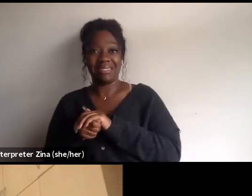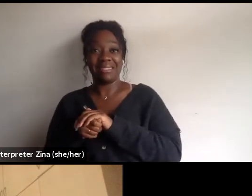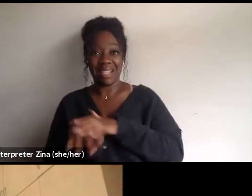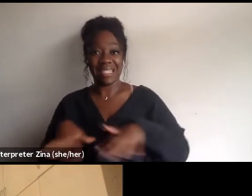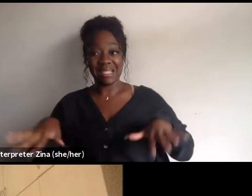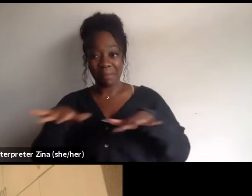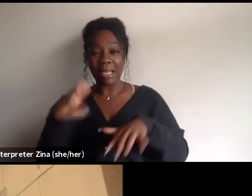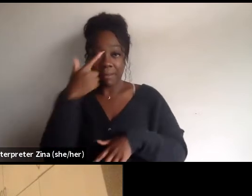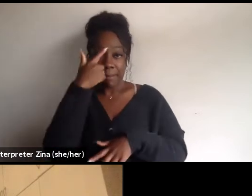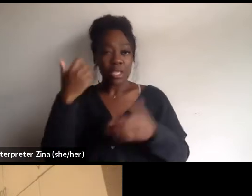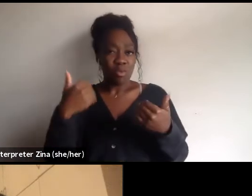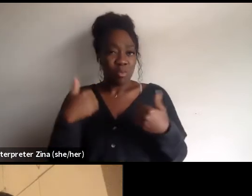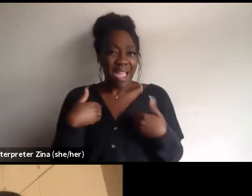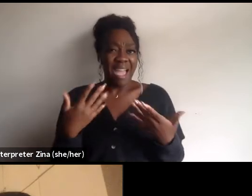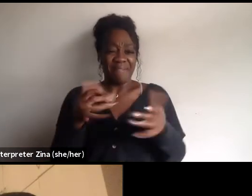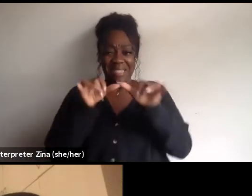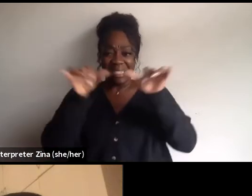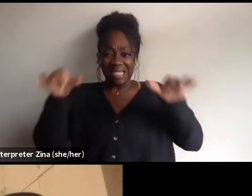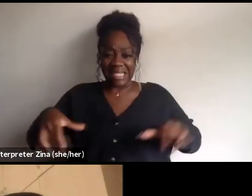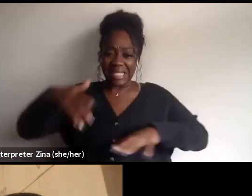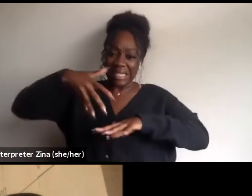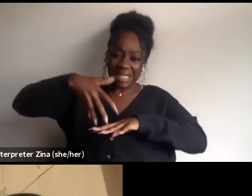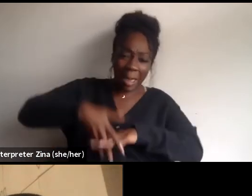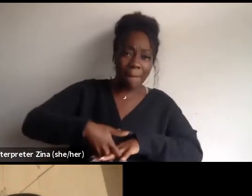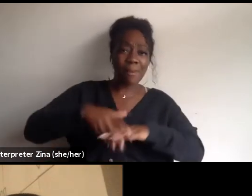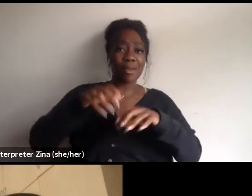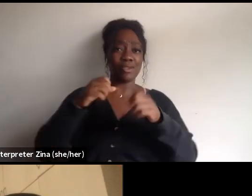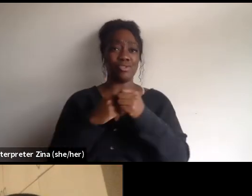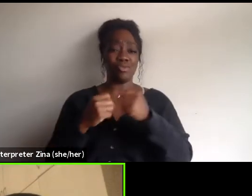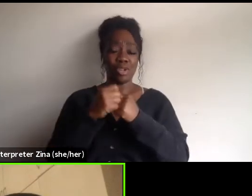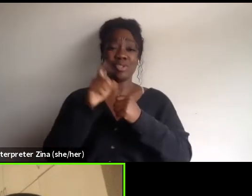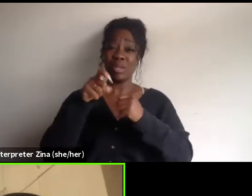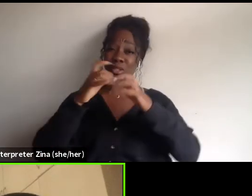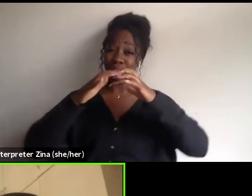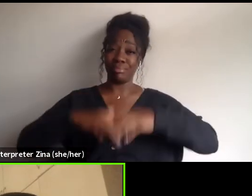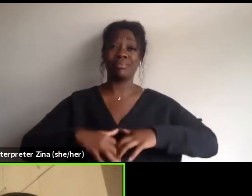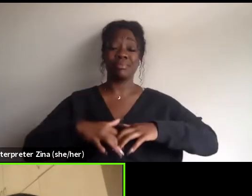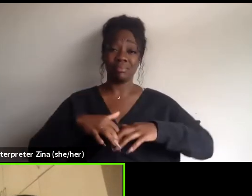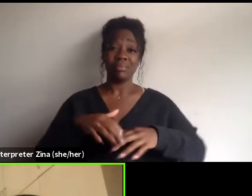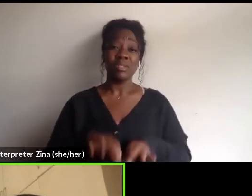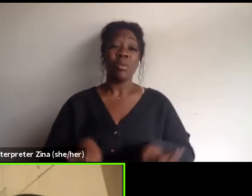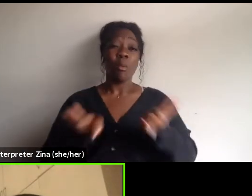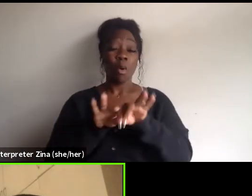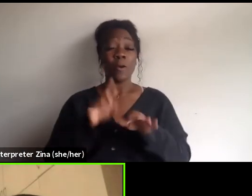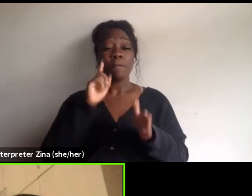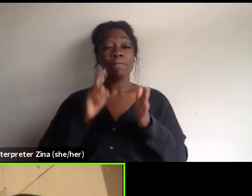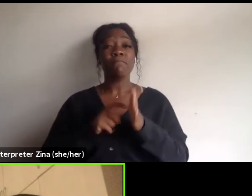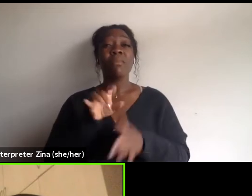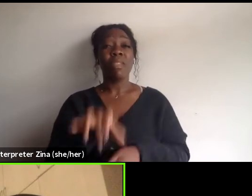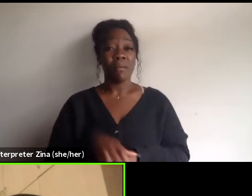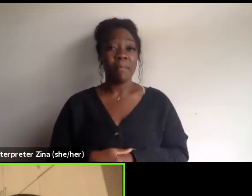that need to be dismantled. That's what it looks like. Right, right. Well, I guess as a followup then